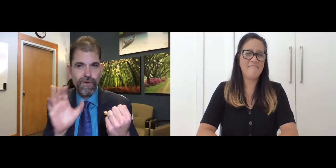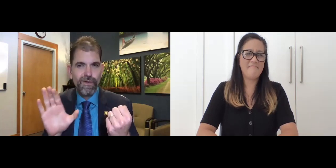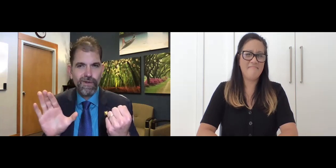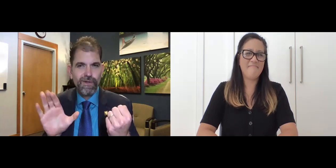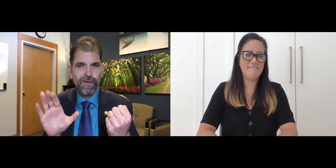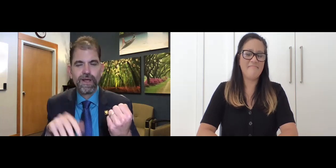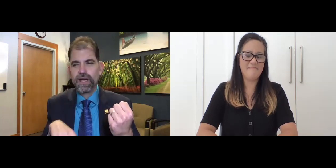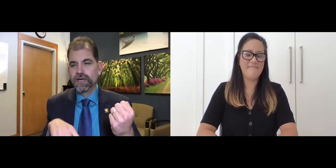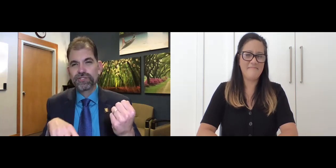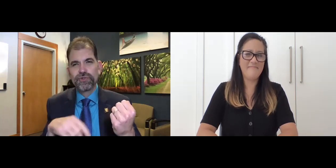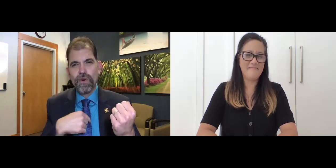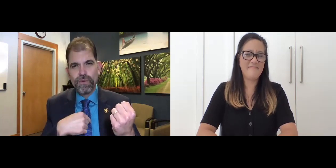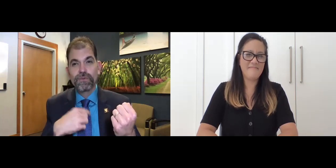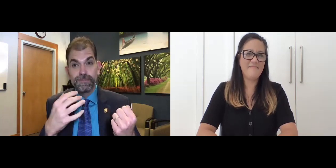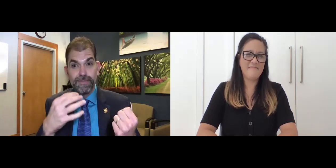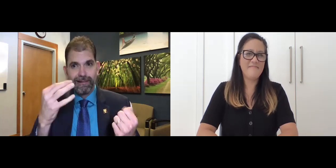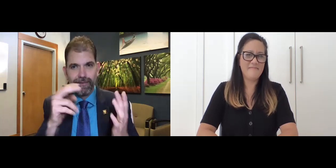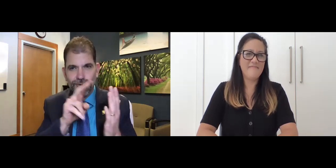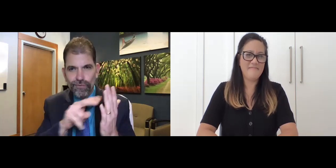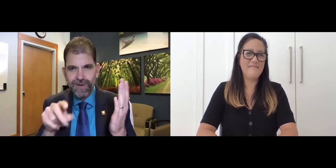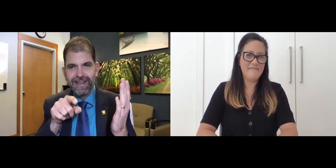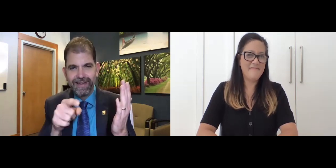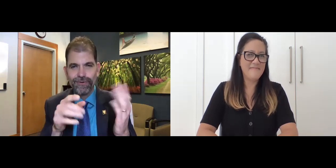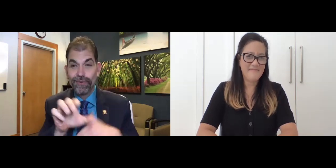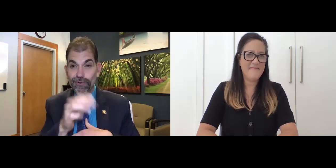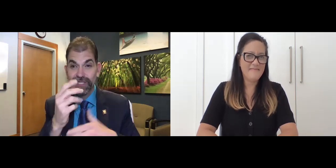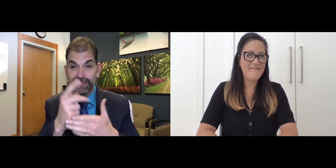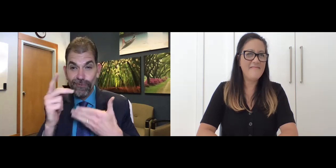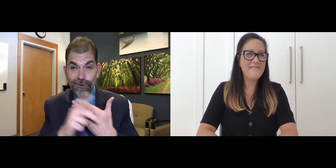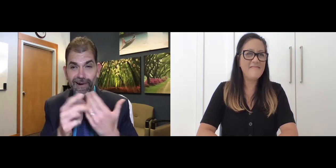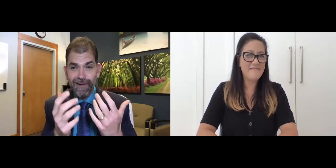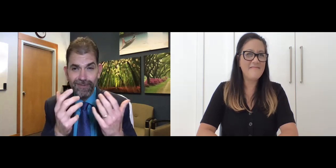So clearly the oral philosophy was very strong there.